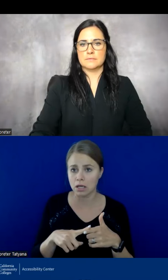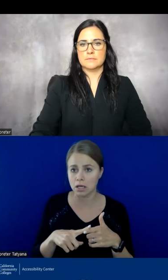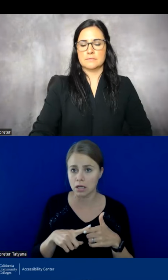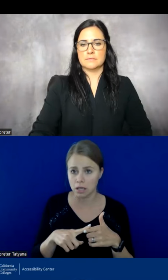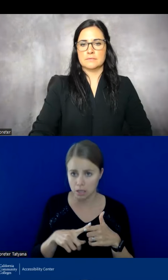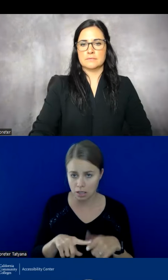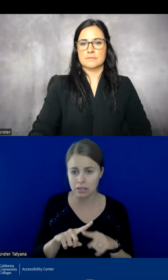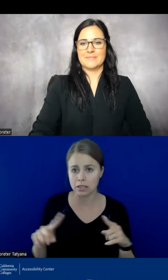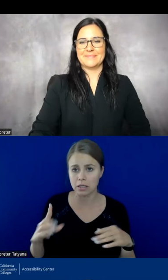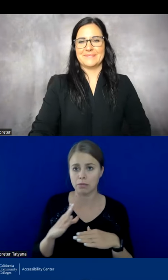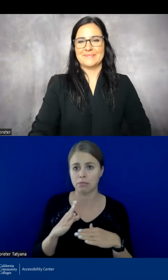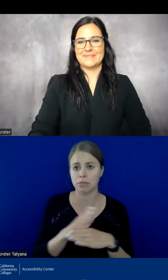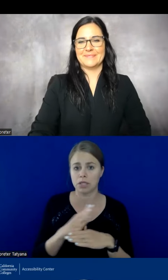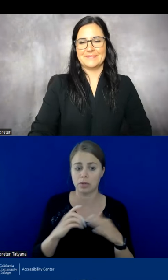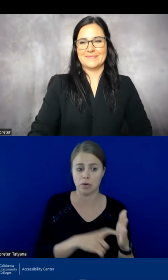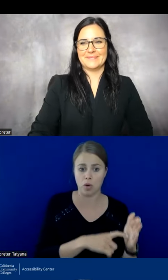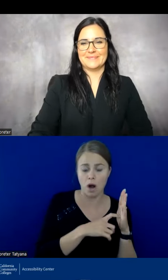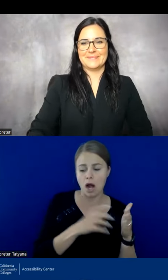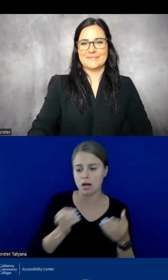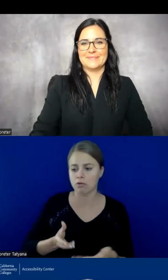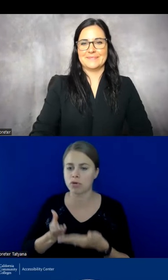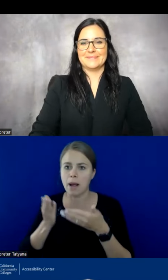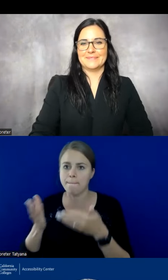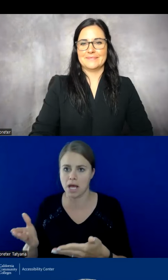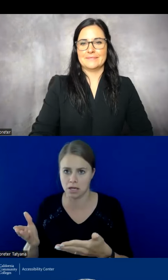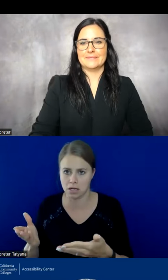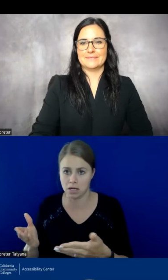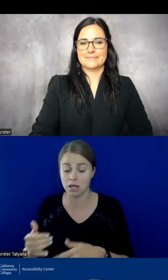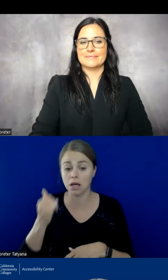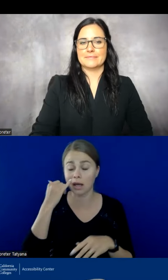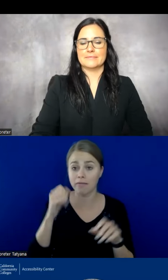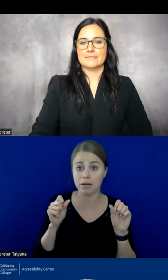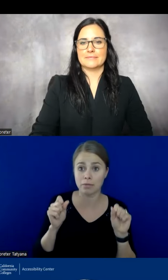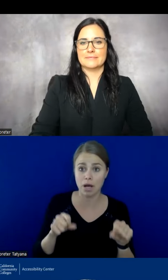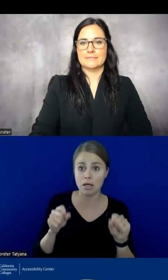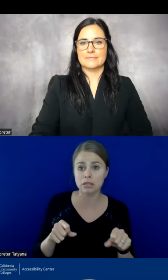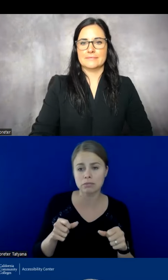between the required and the recommended. So if possible it's still recommended to do it